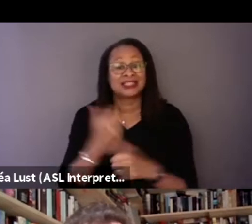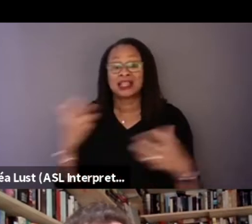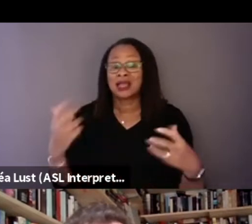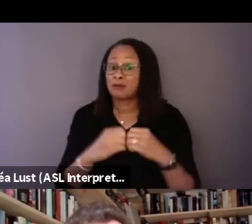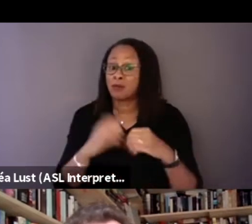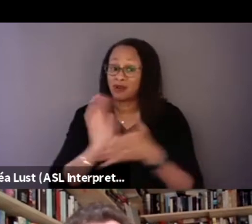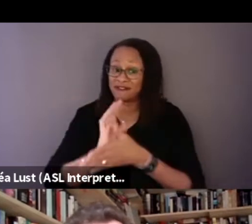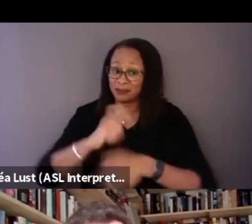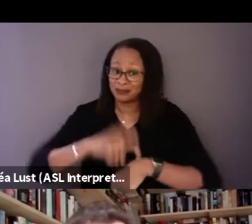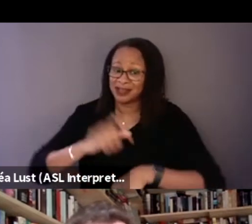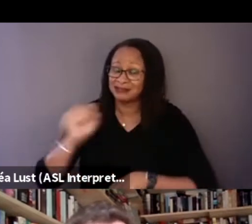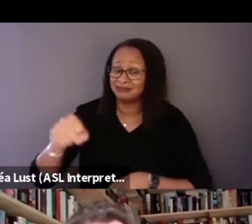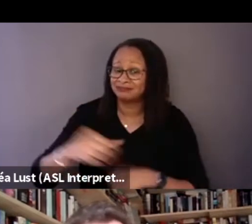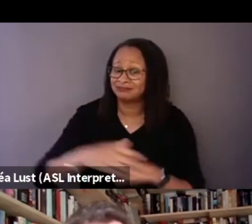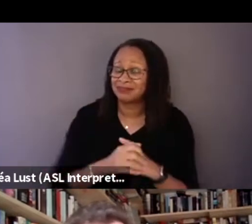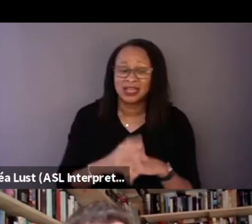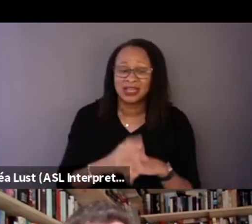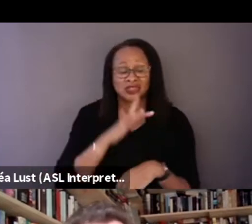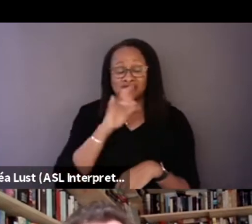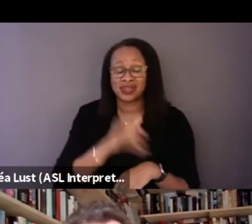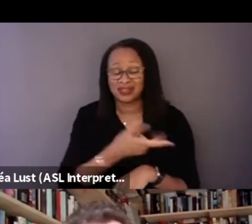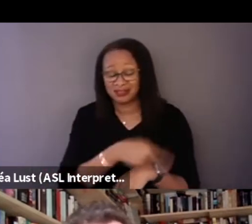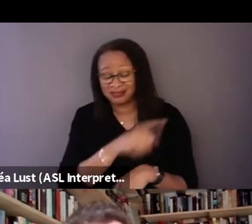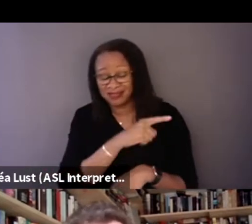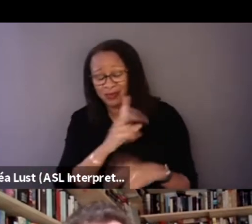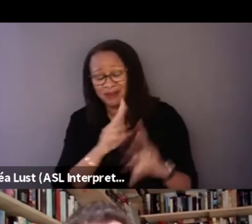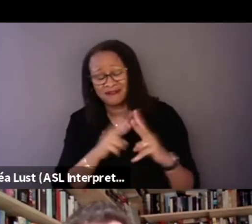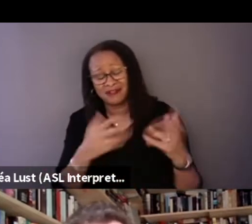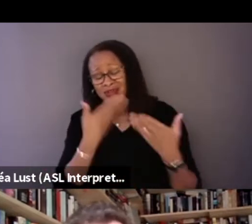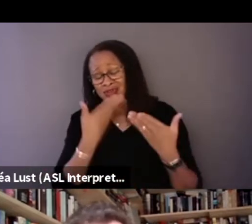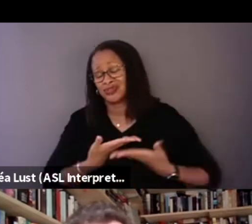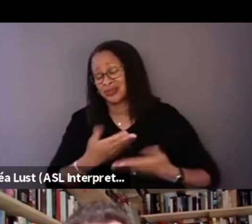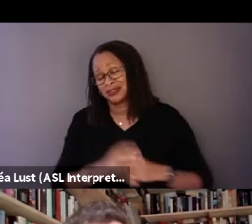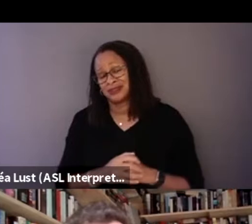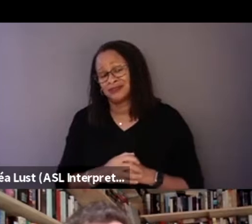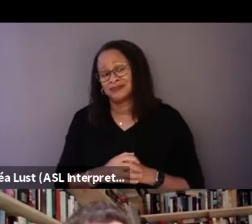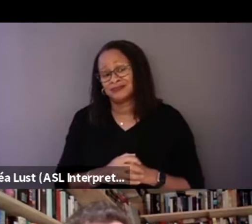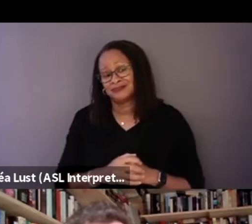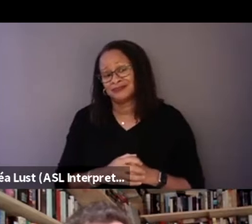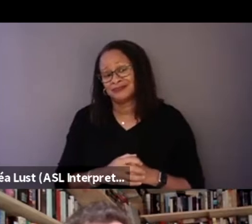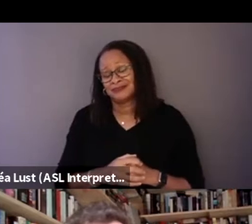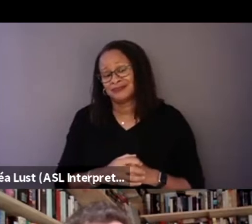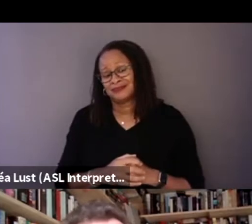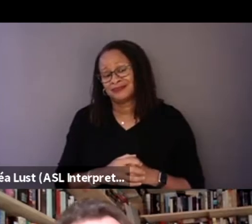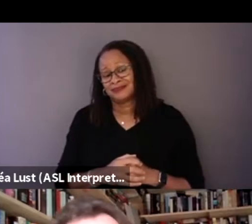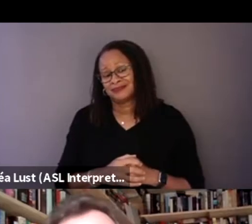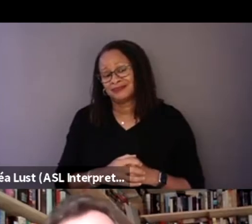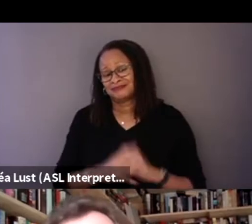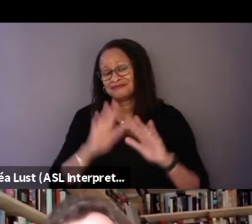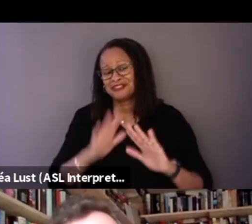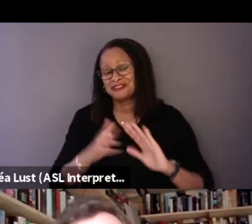So they were really, really, really good to us. And yeah, great collaborators.